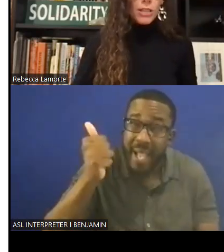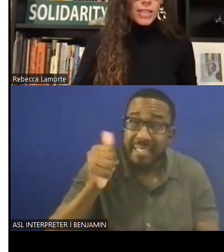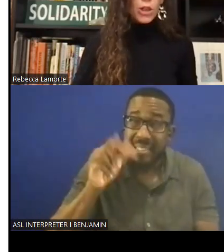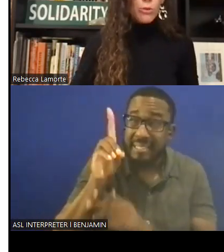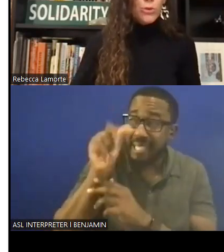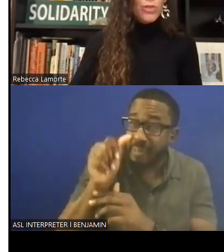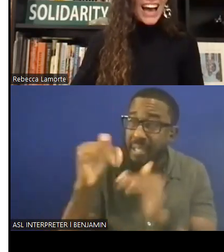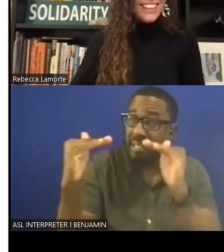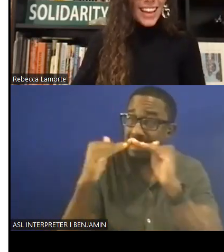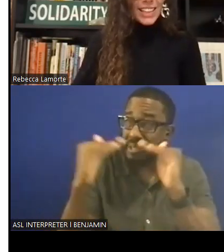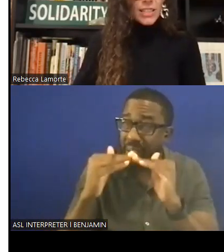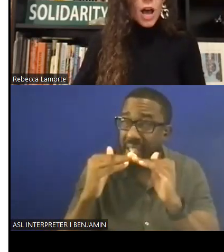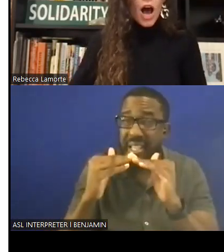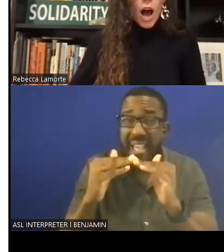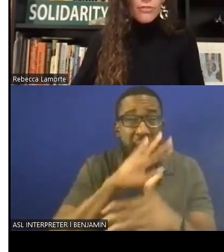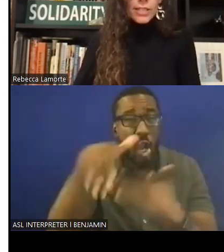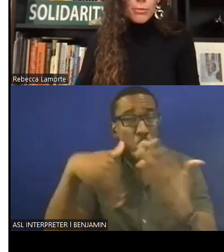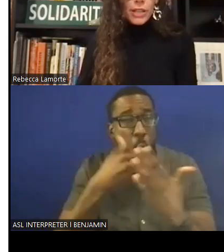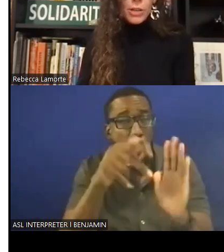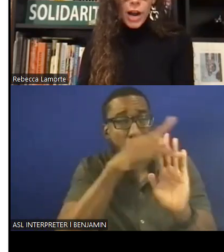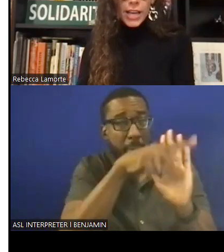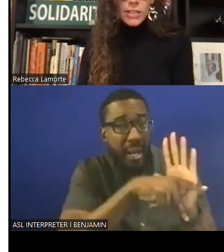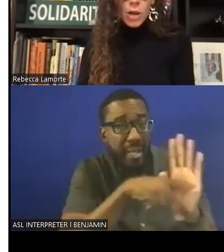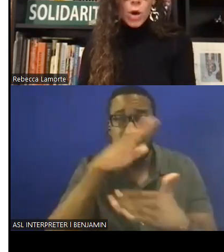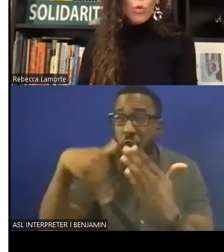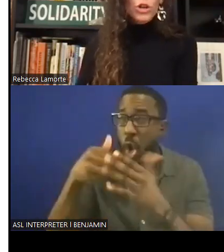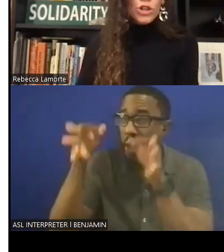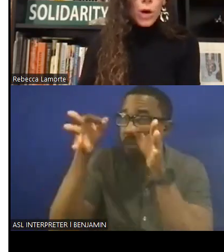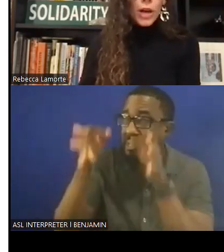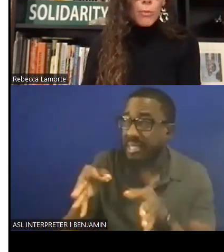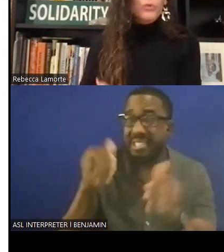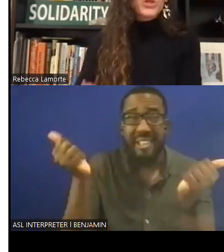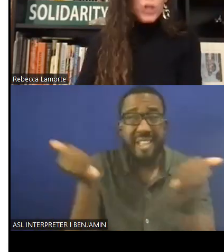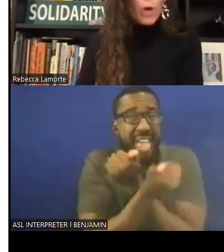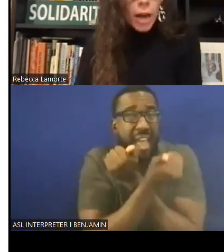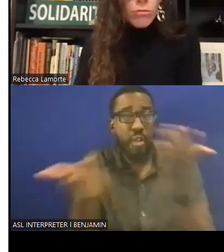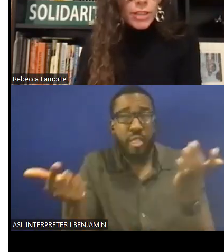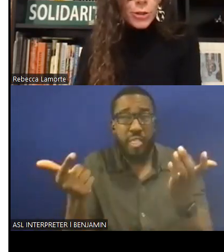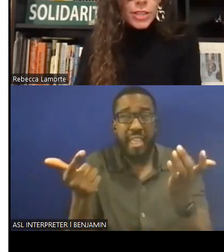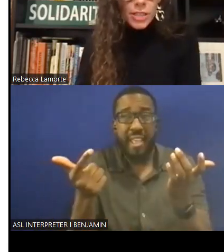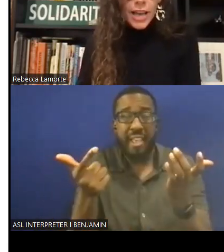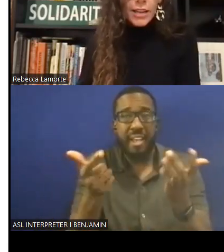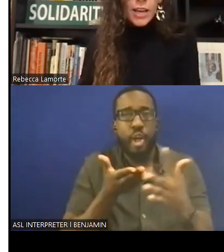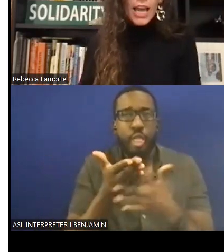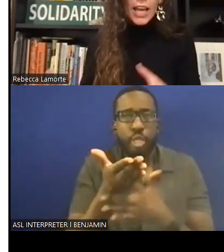through that lens of disability rights. We're showing up and we're showing out, as Christie said,